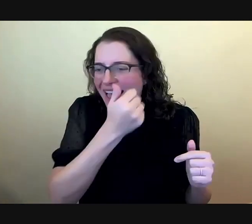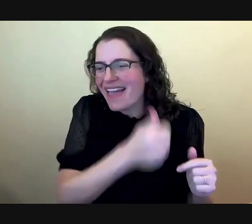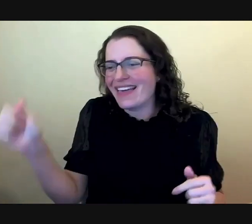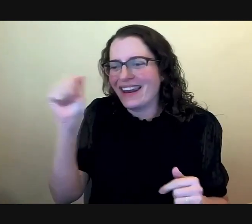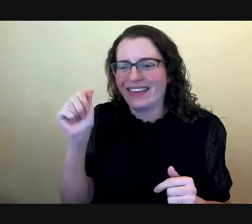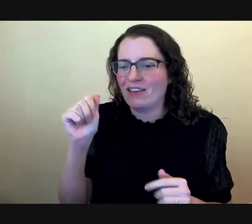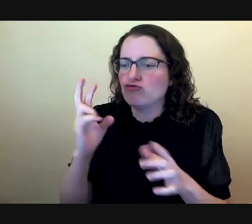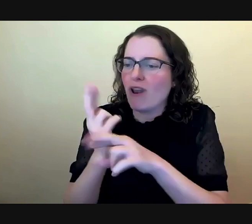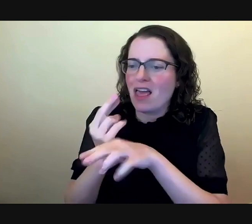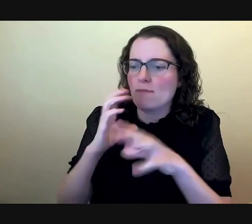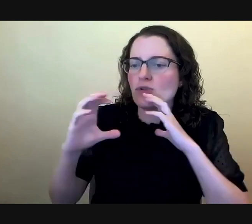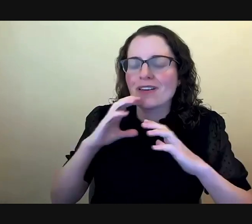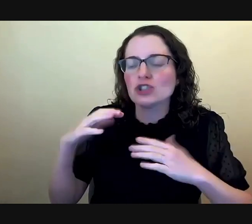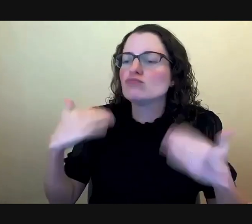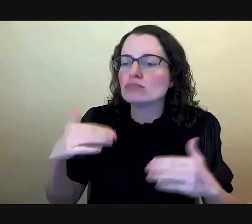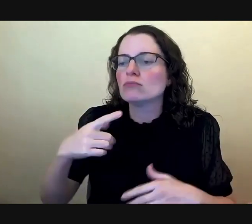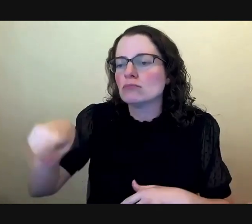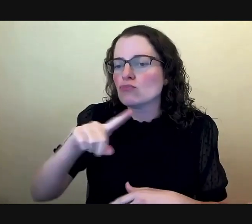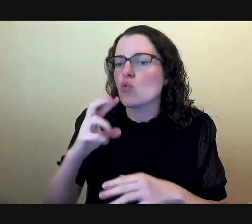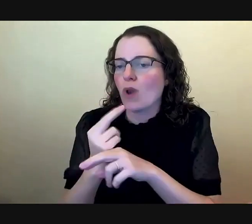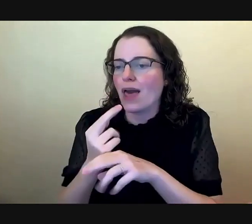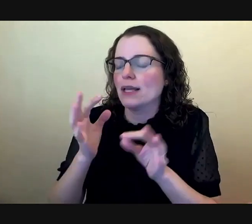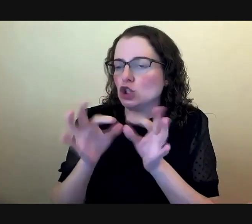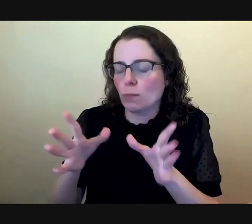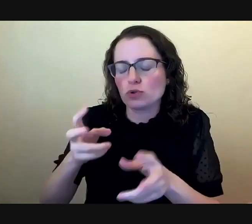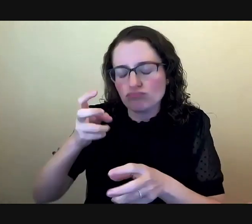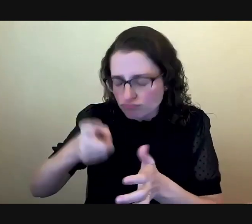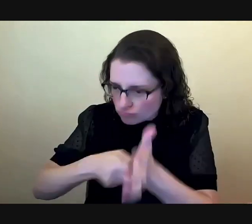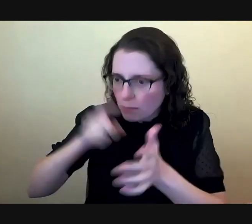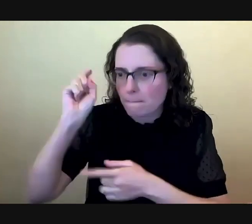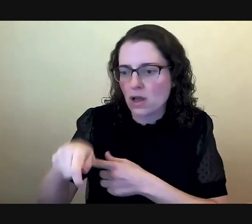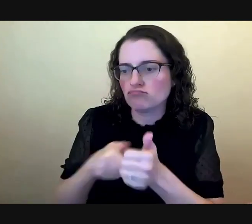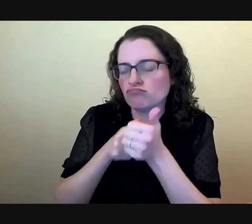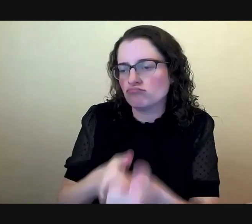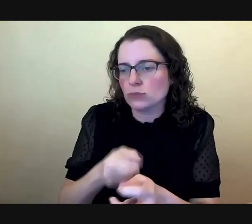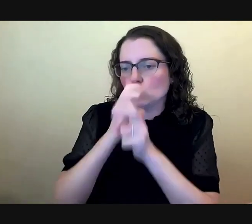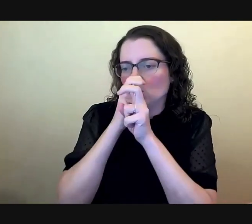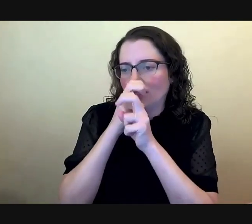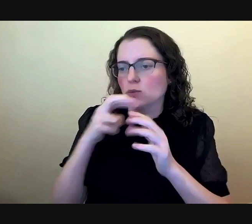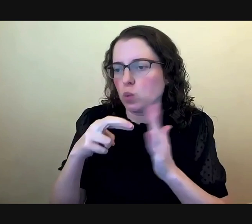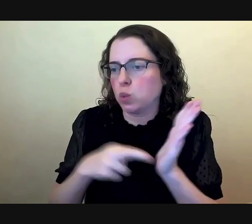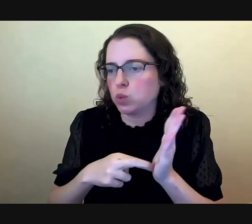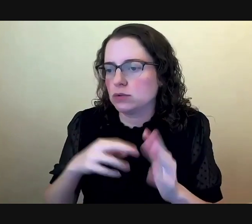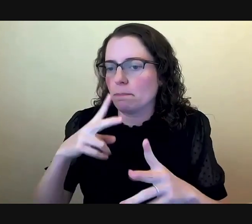So it's not just in terms of health care settings. But it really constitutes all relay communication. And it's very strict in the way that they